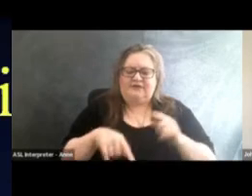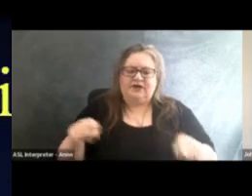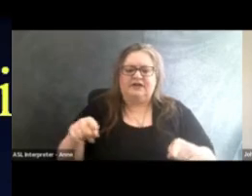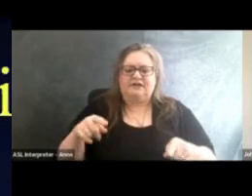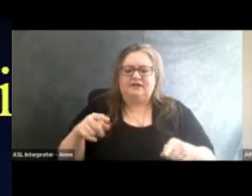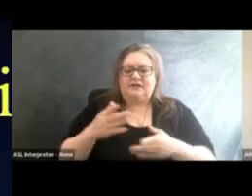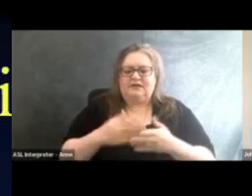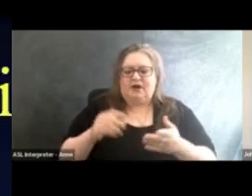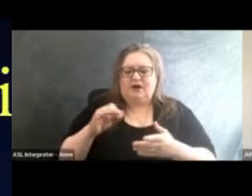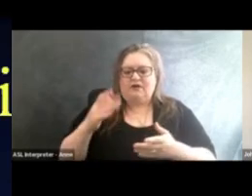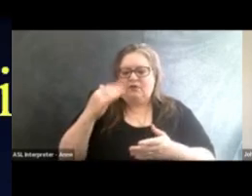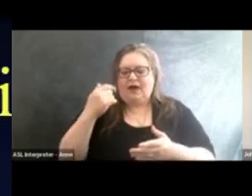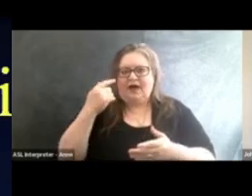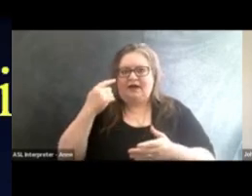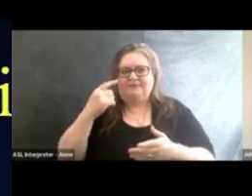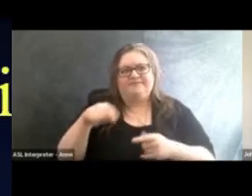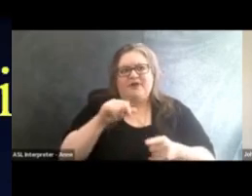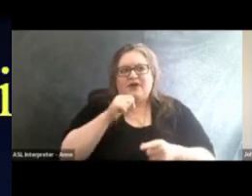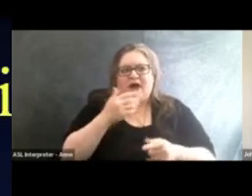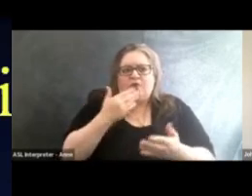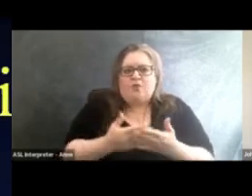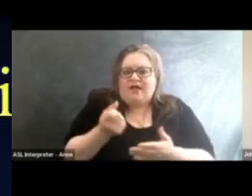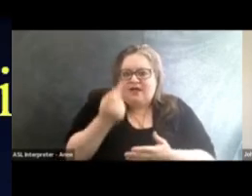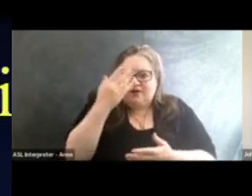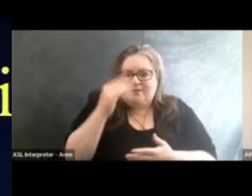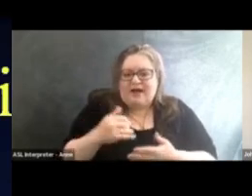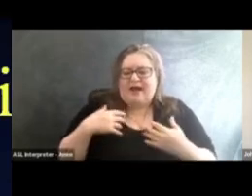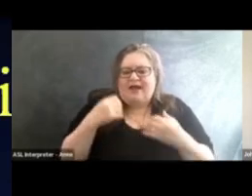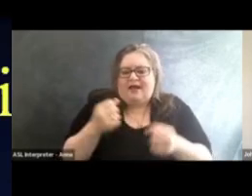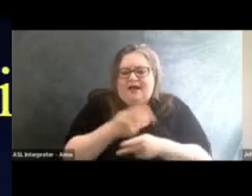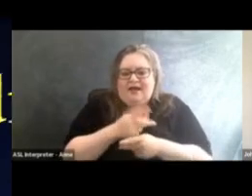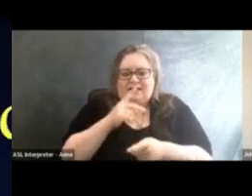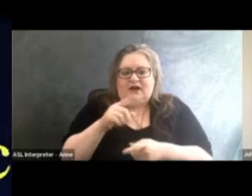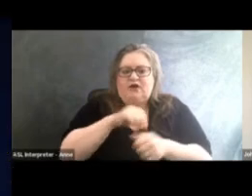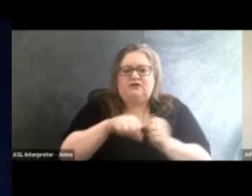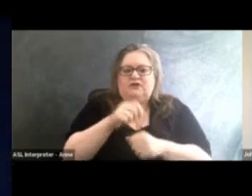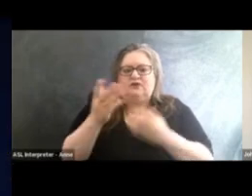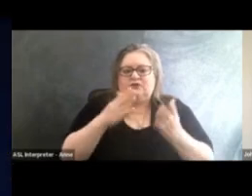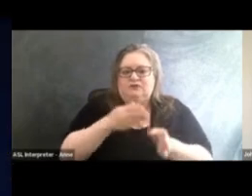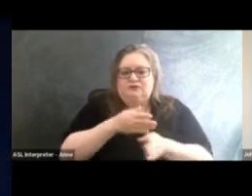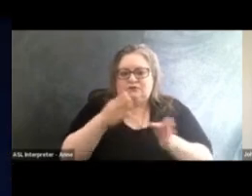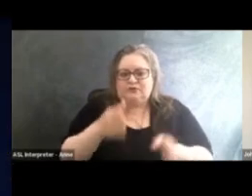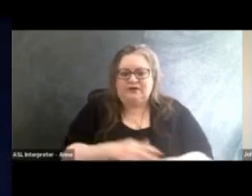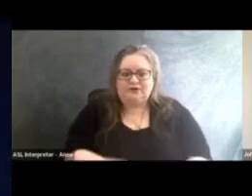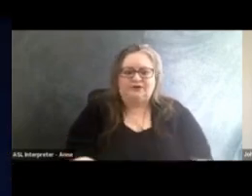not always. They're not well well understood by health care and social service professionals. So just as a